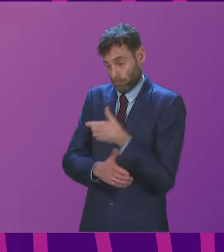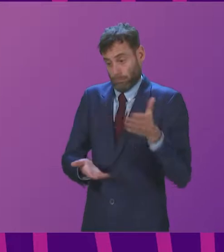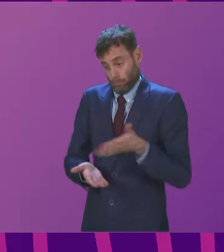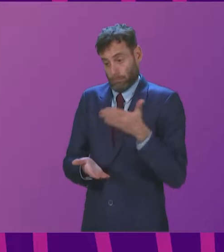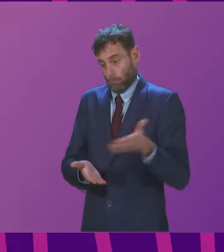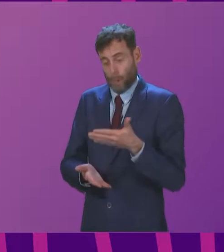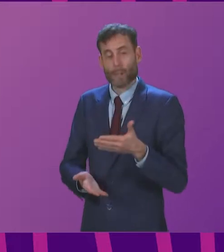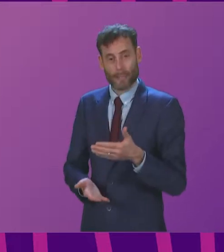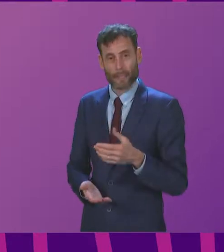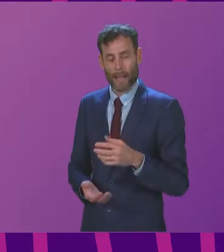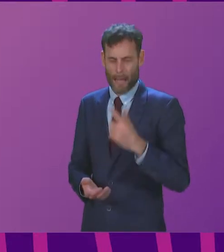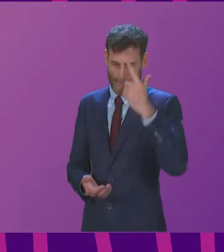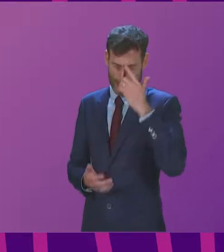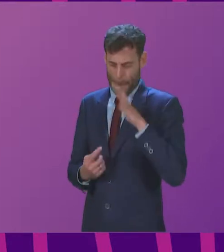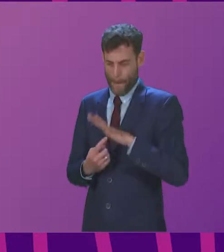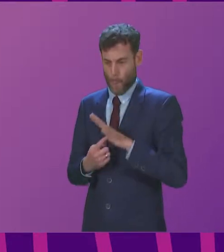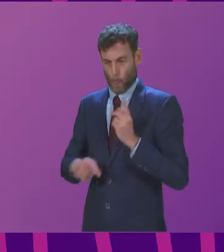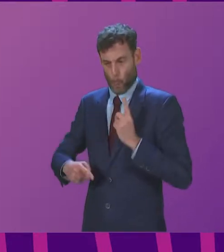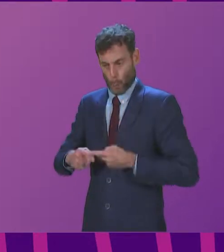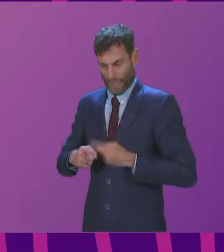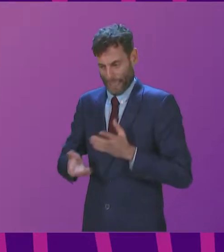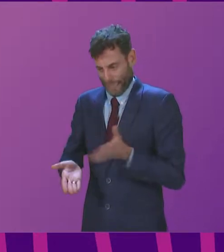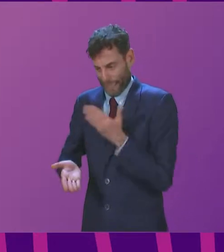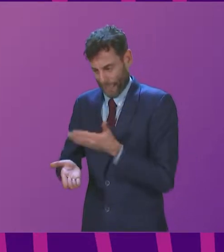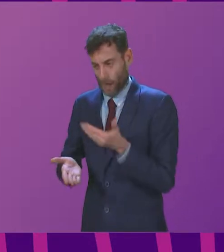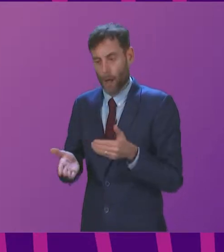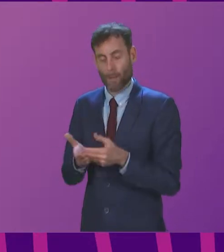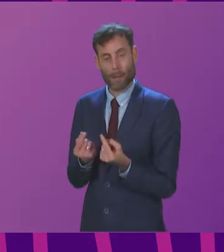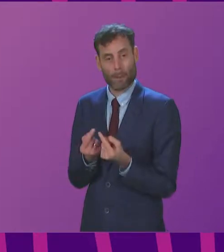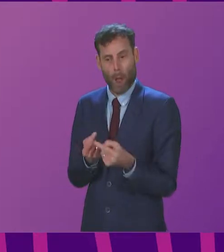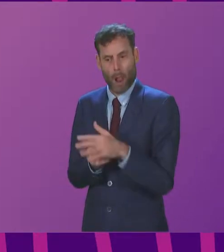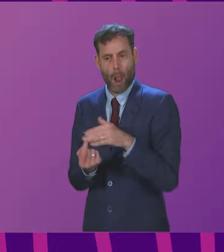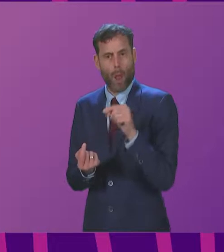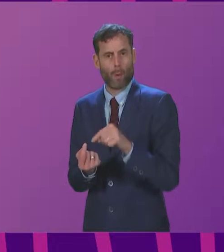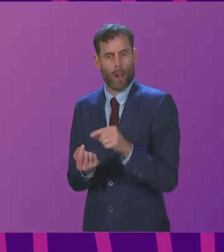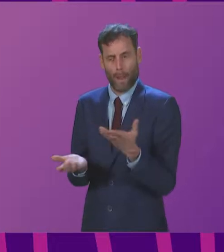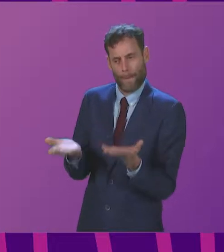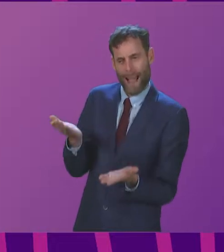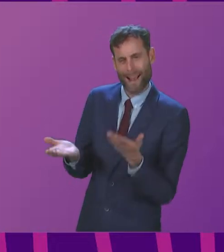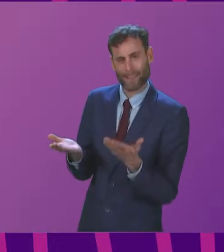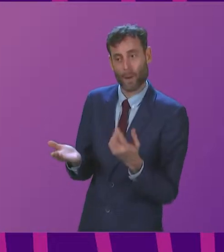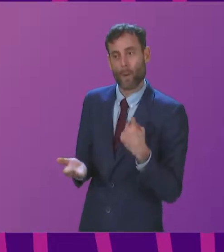speed of delivery and local accessibility. We will work with health boards to try to ensure